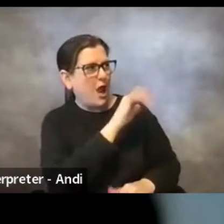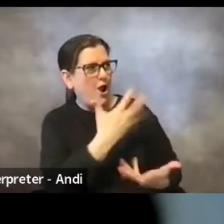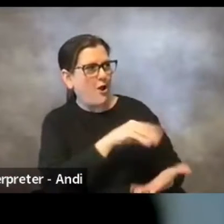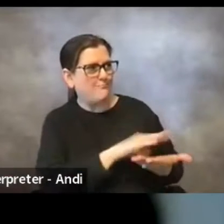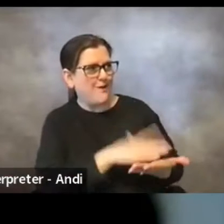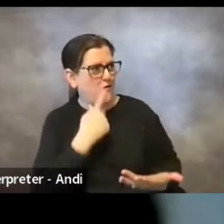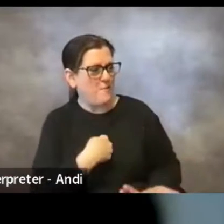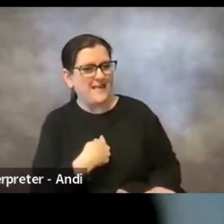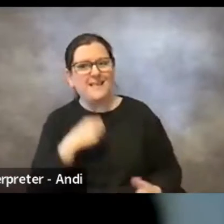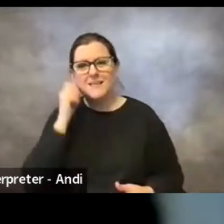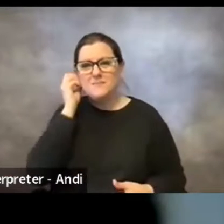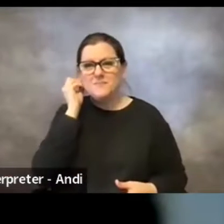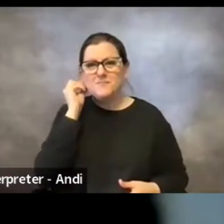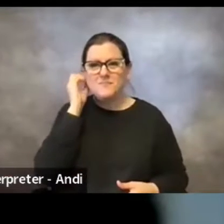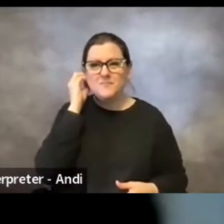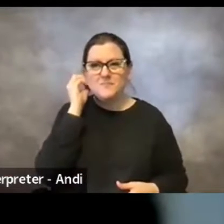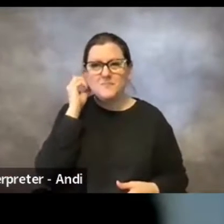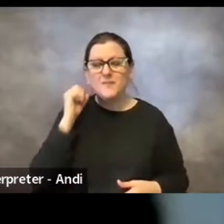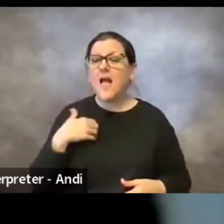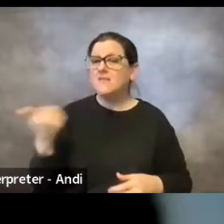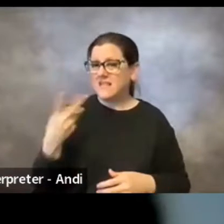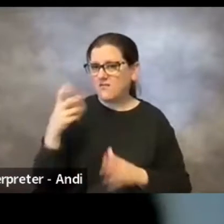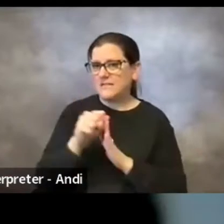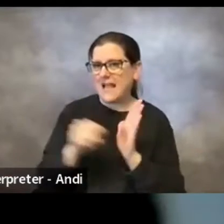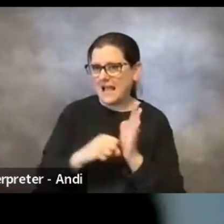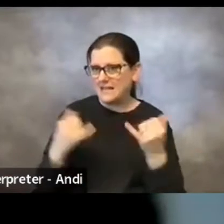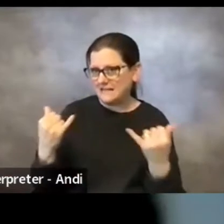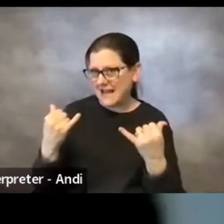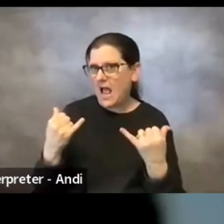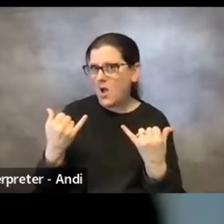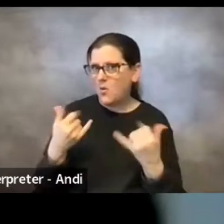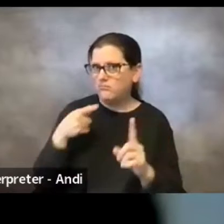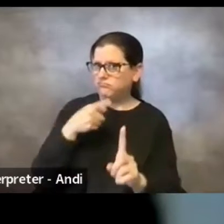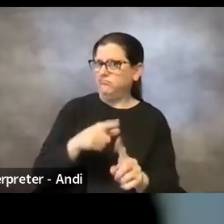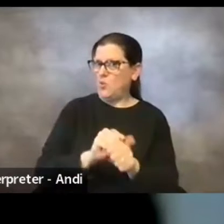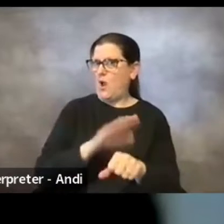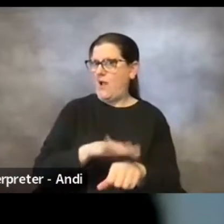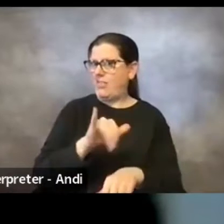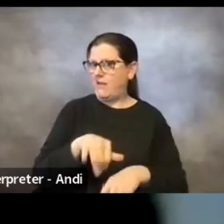And there's several states at this point trying to work on this. Zaida Ricker: As states are